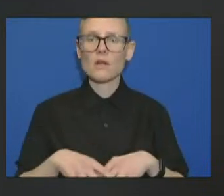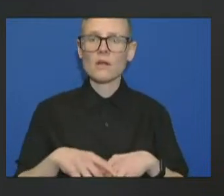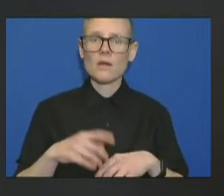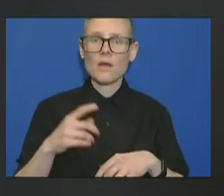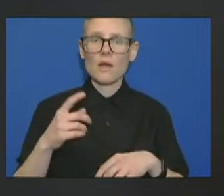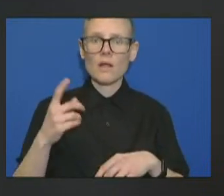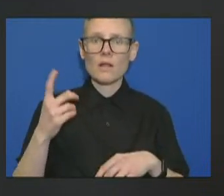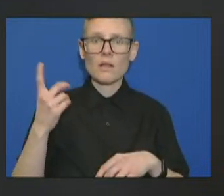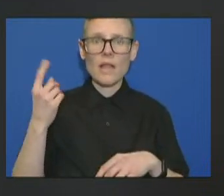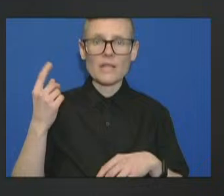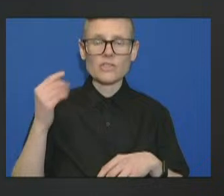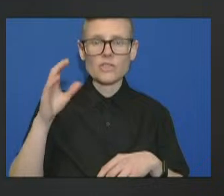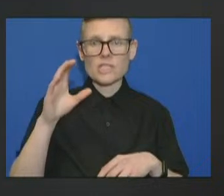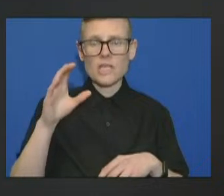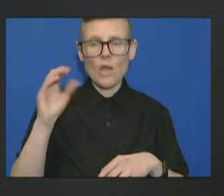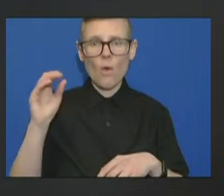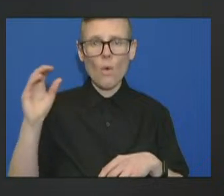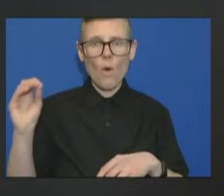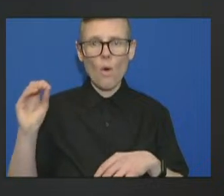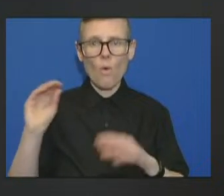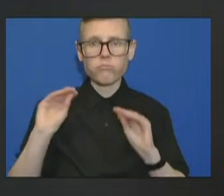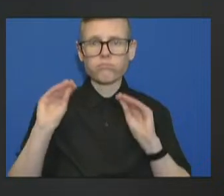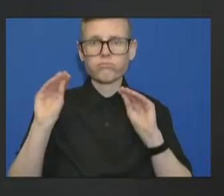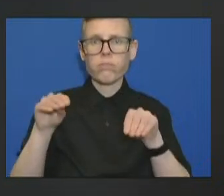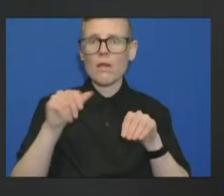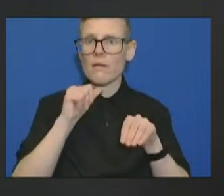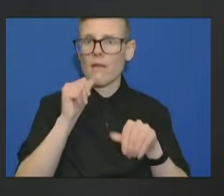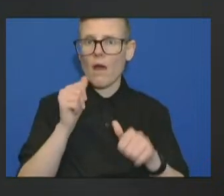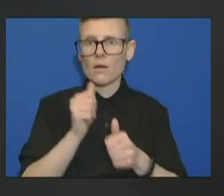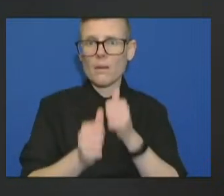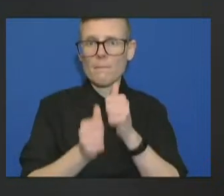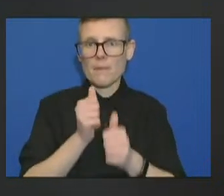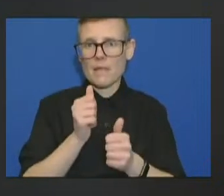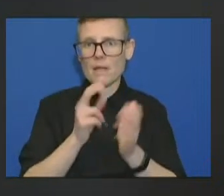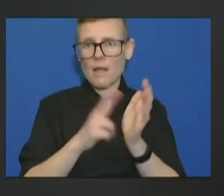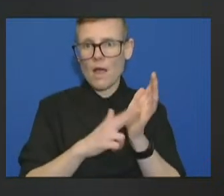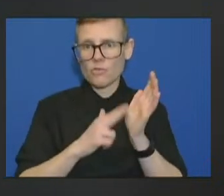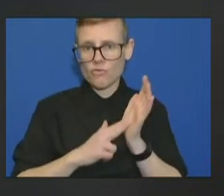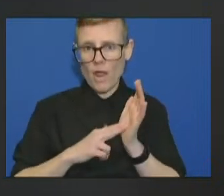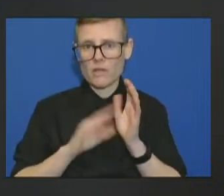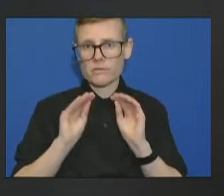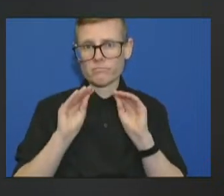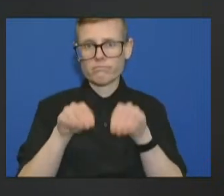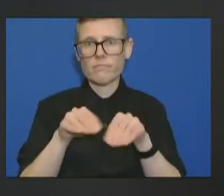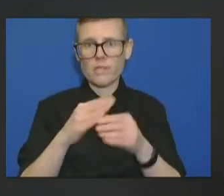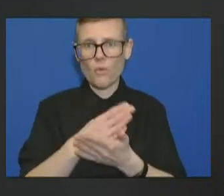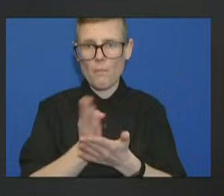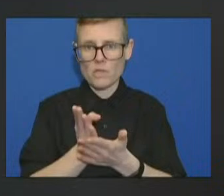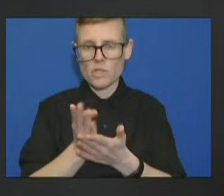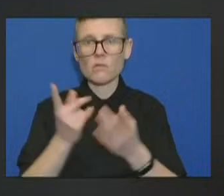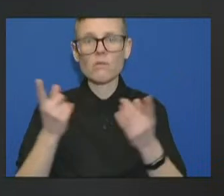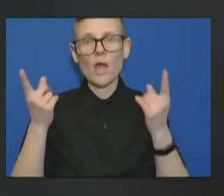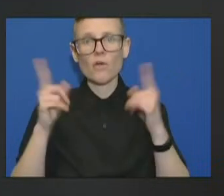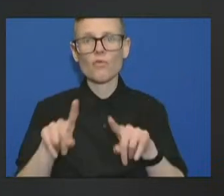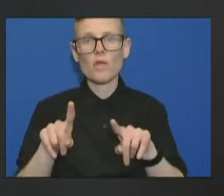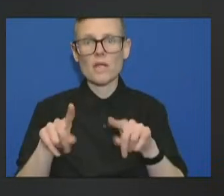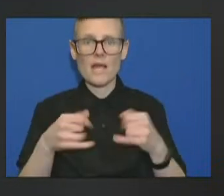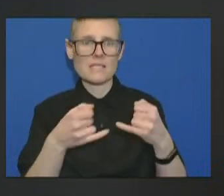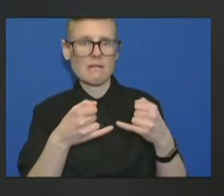Thanks. Miss Yang next question asks last year's coup put a